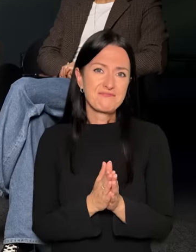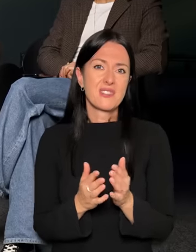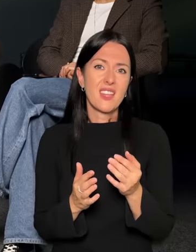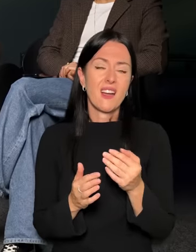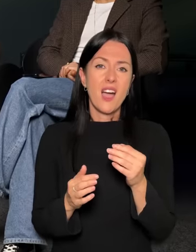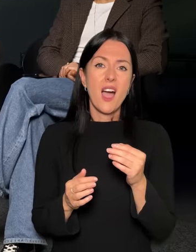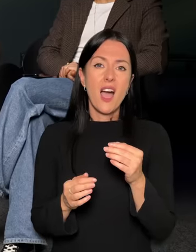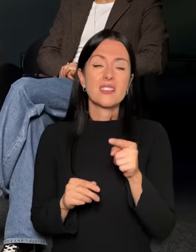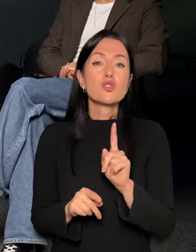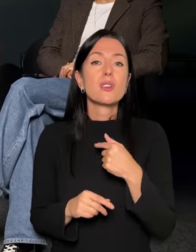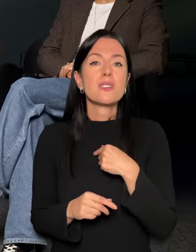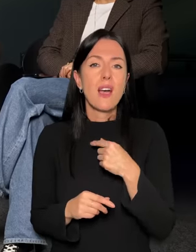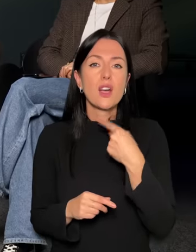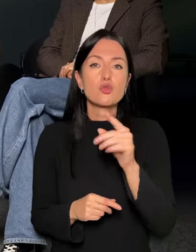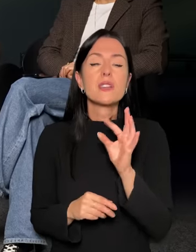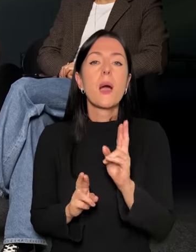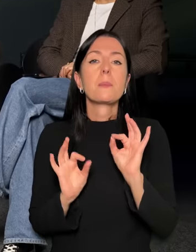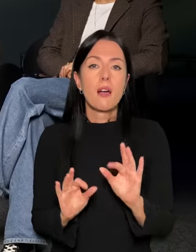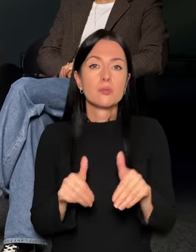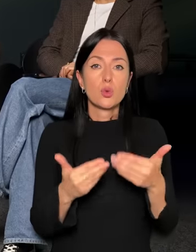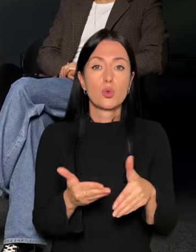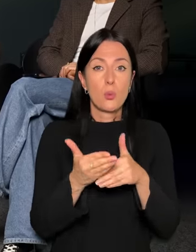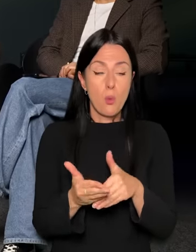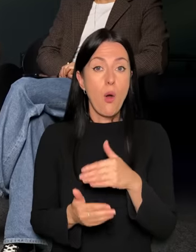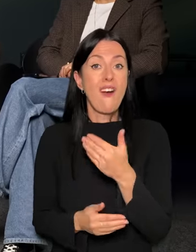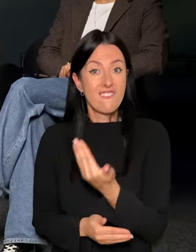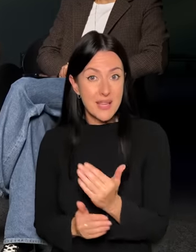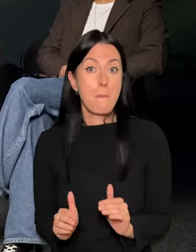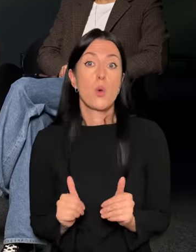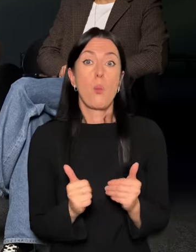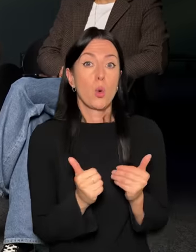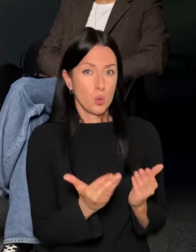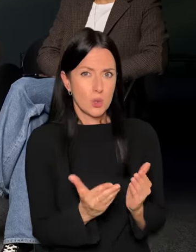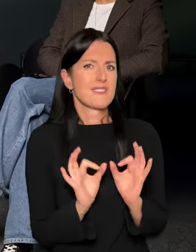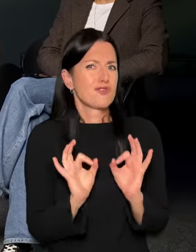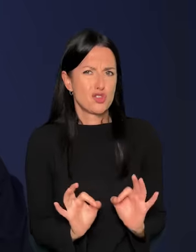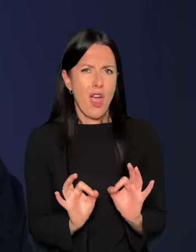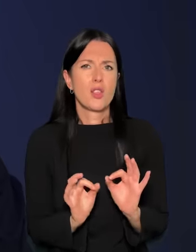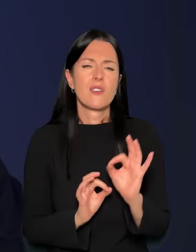this is also what I mean – how to offer help correctly. Of course, not everyone will agree,